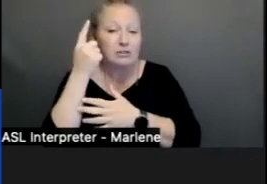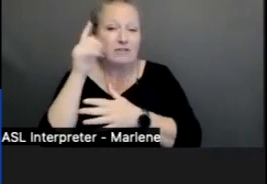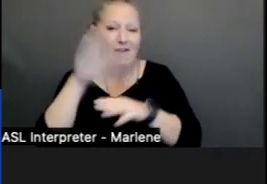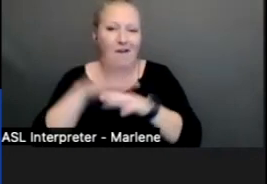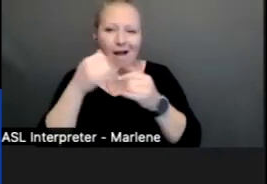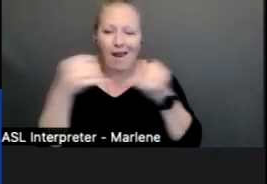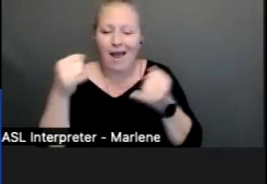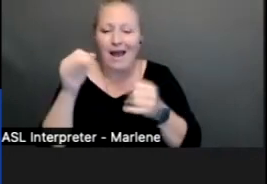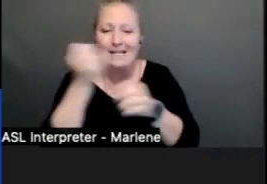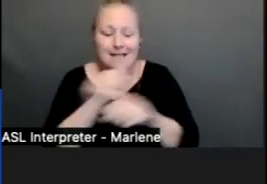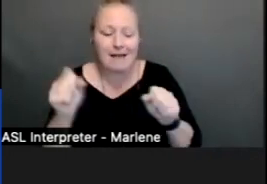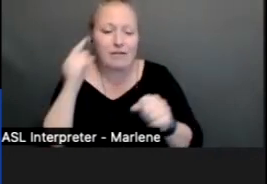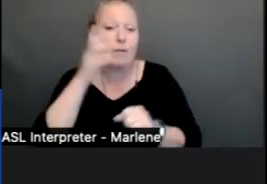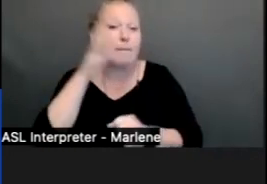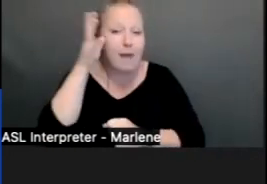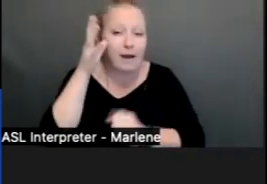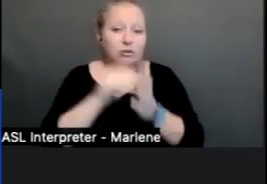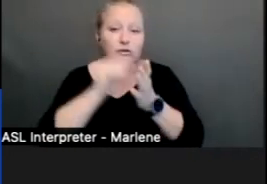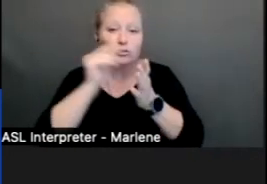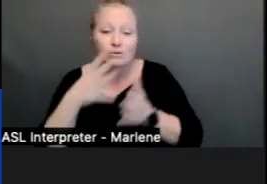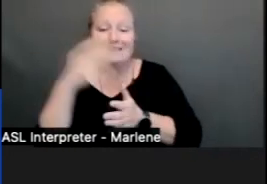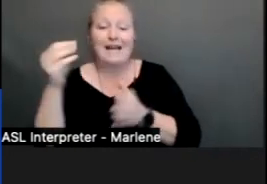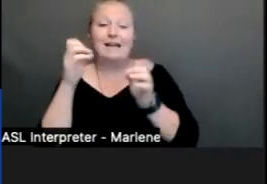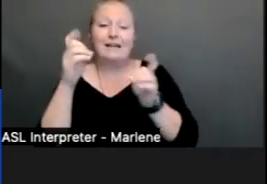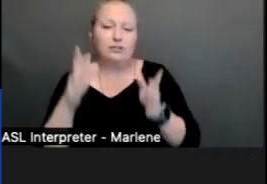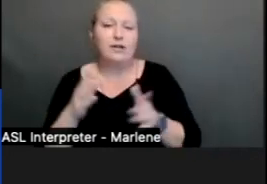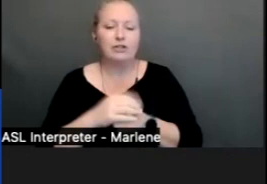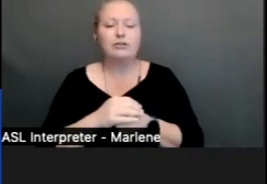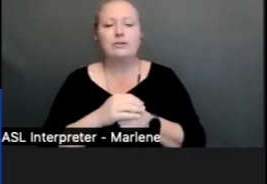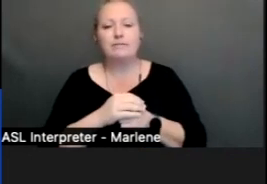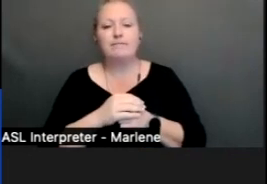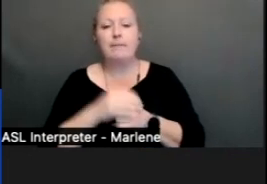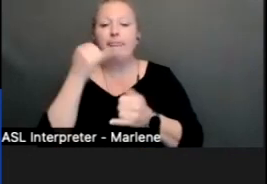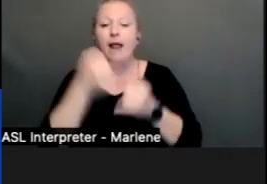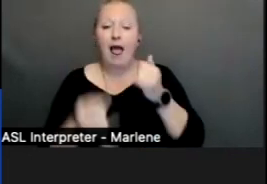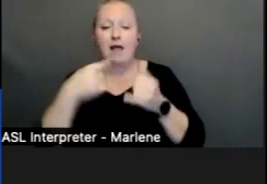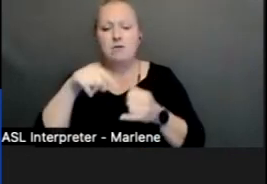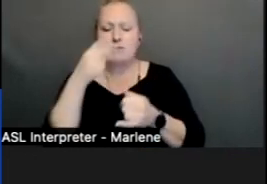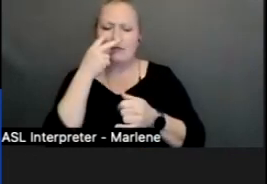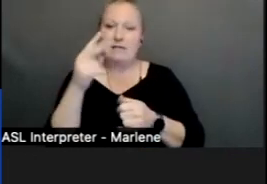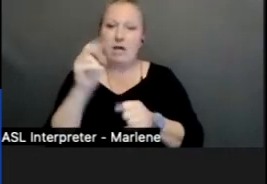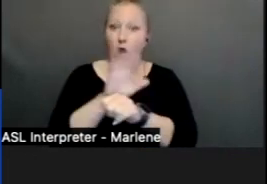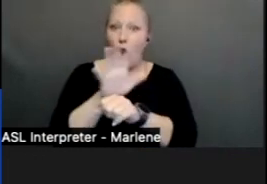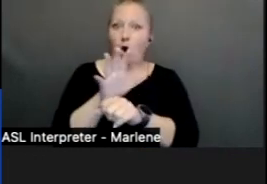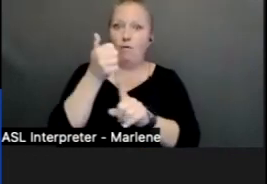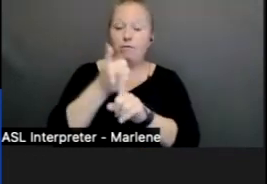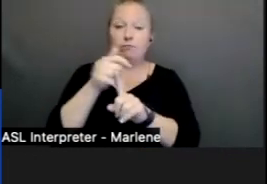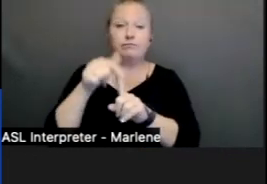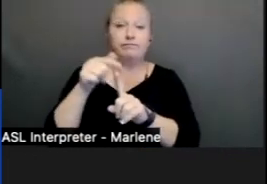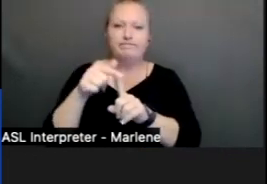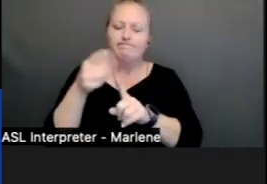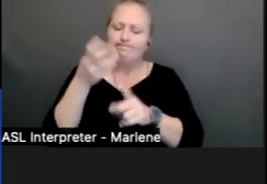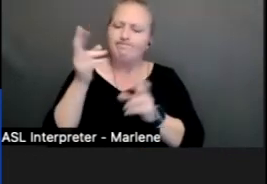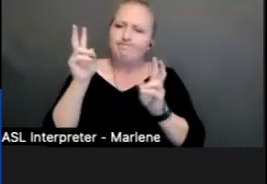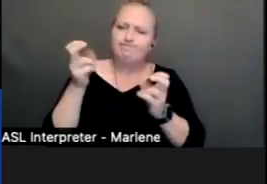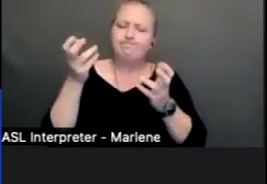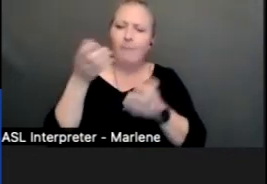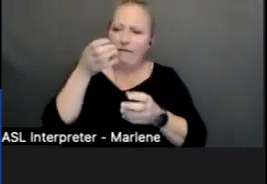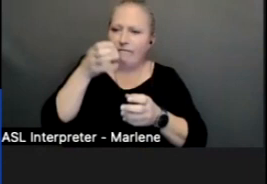for students and for educators. Lastly, we saw how COVID-19 really forced all of us organizations